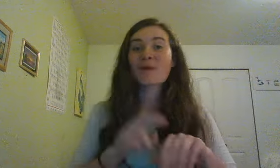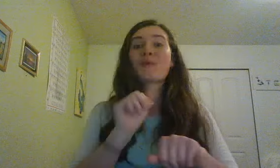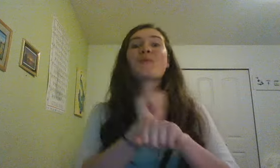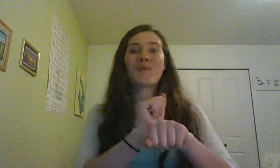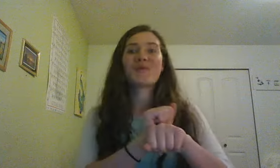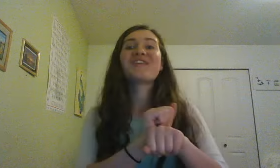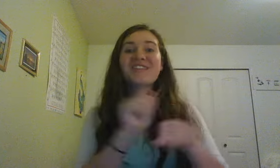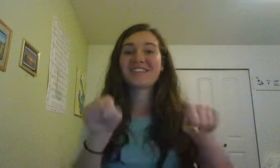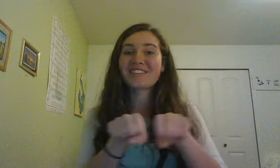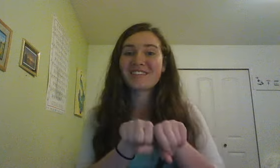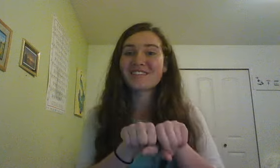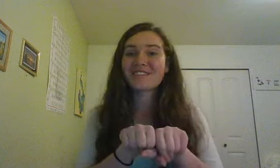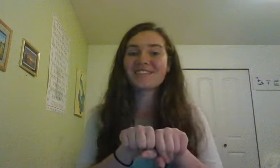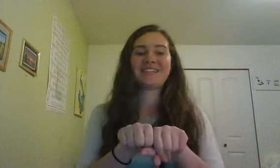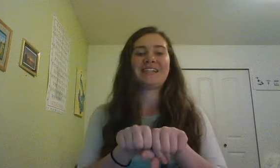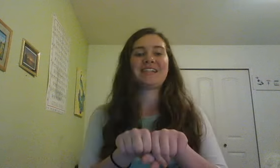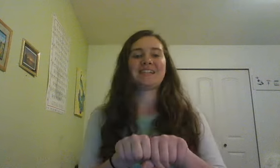They sat and began to work on the shoes.